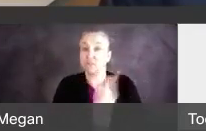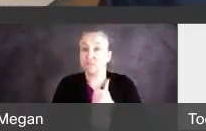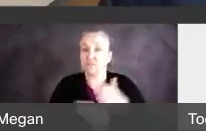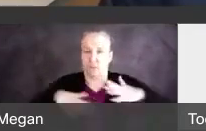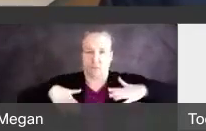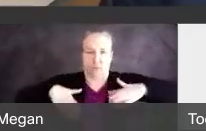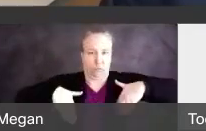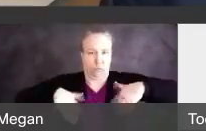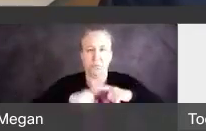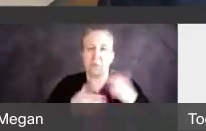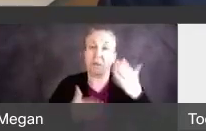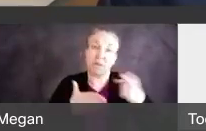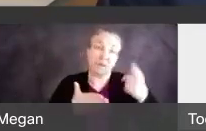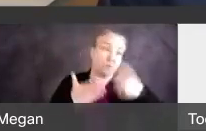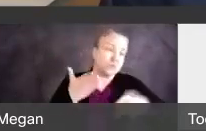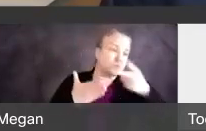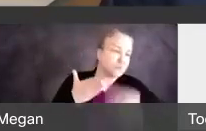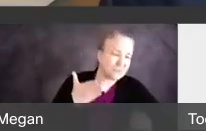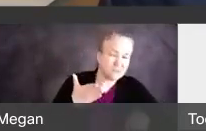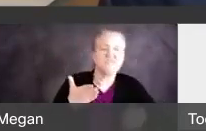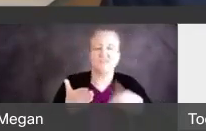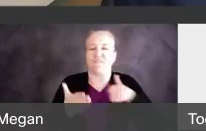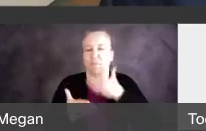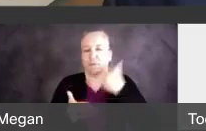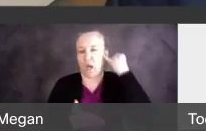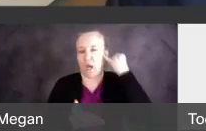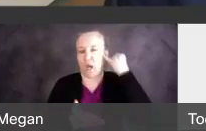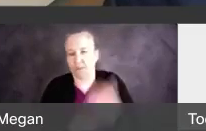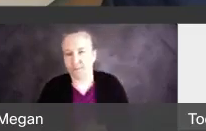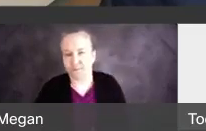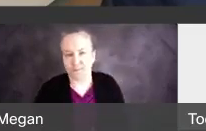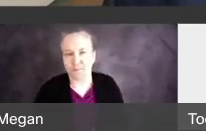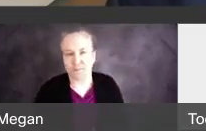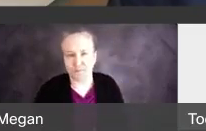might in a week or two be able to give that number to you or that best guess, I should say.